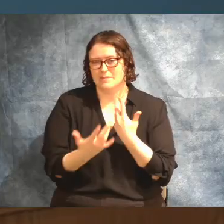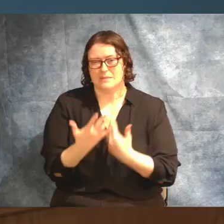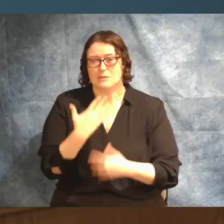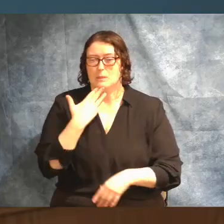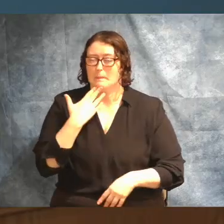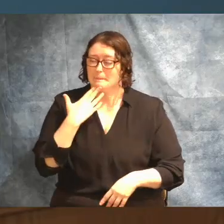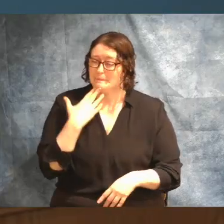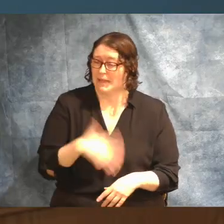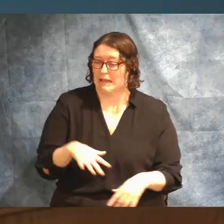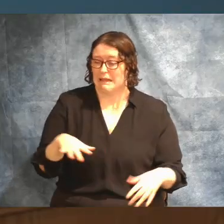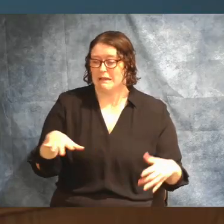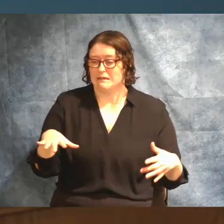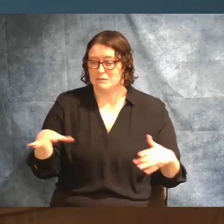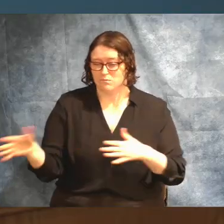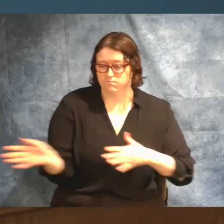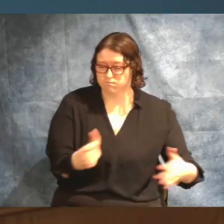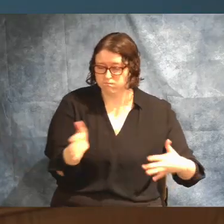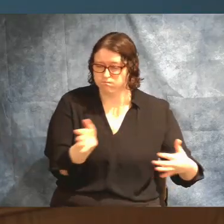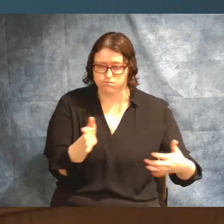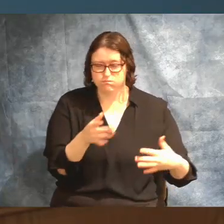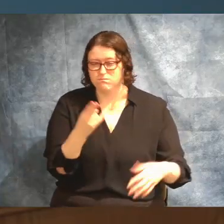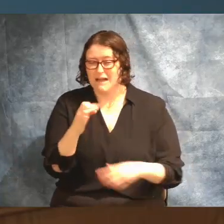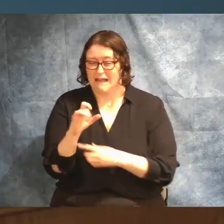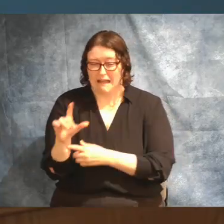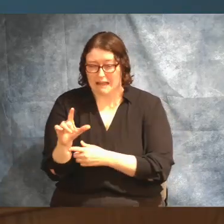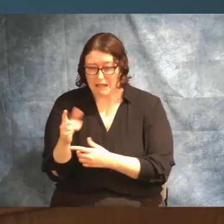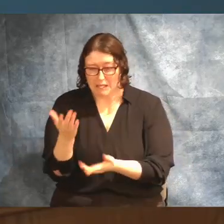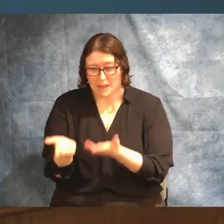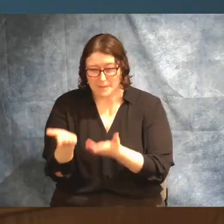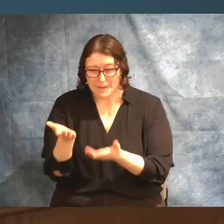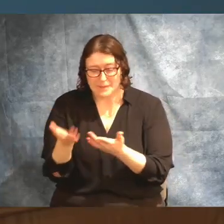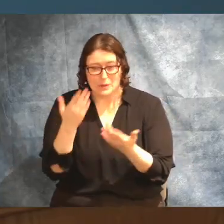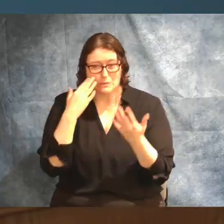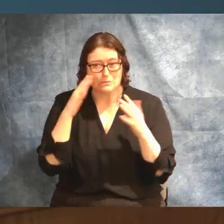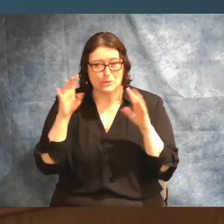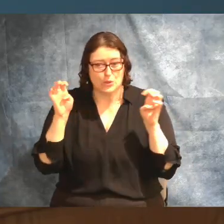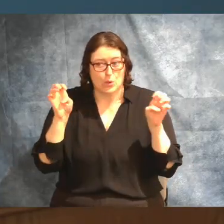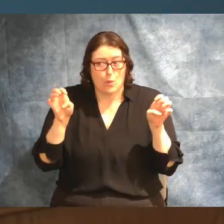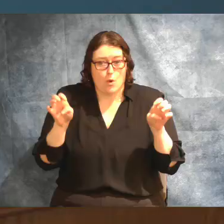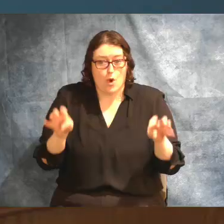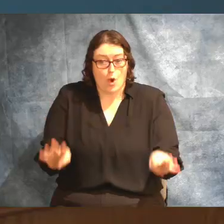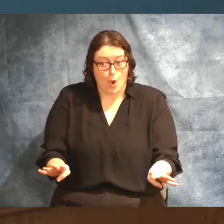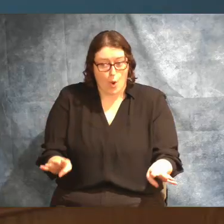damaging winds, large hail possibly. We don't know, but that's what the weather forecast is